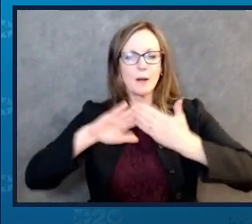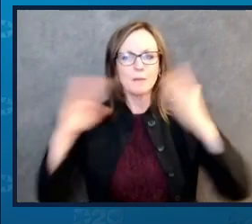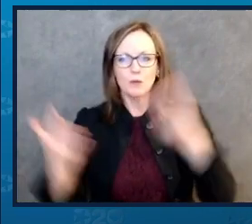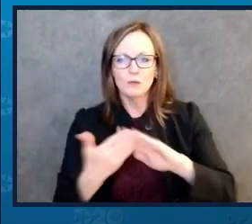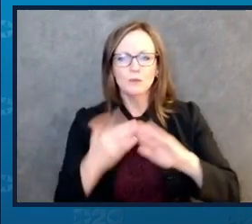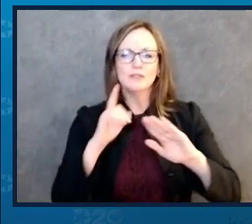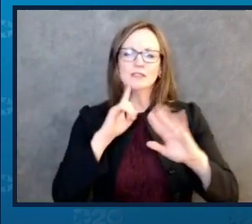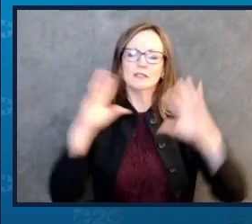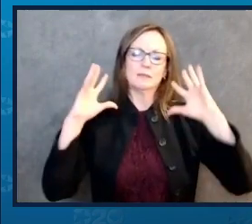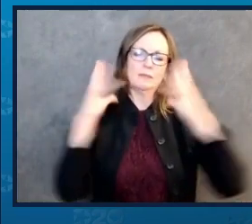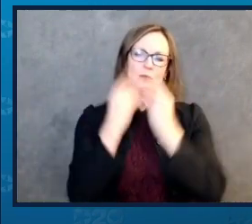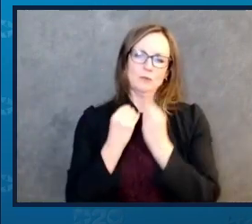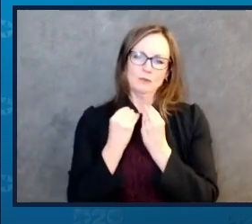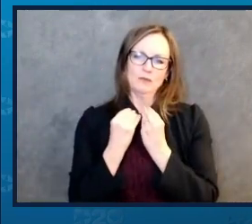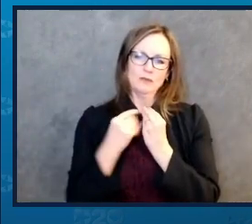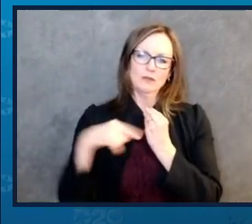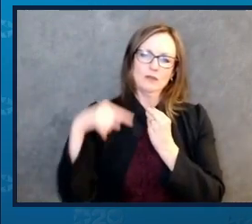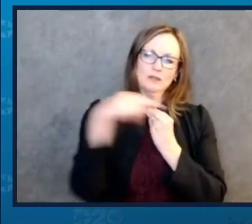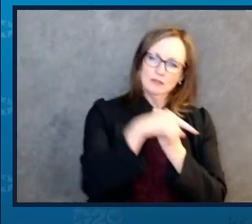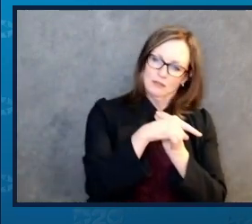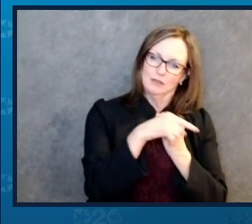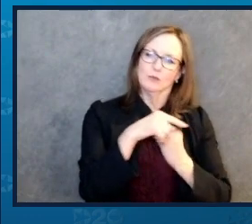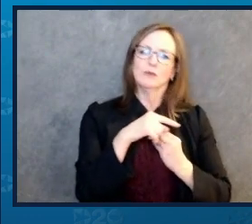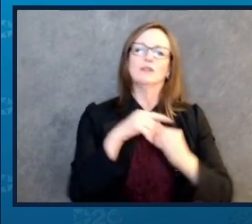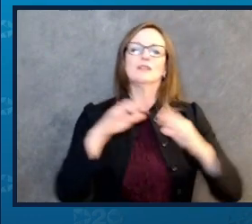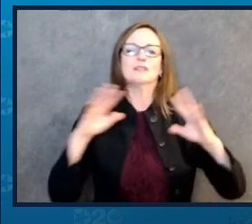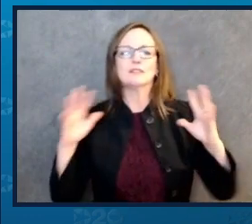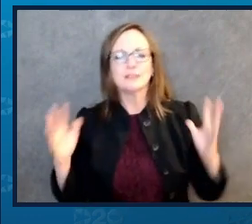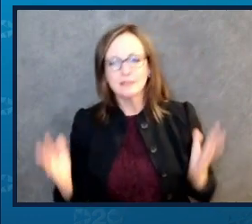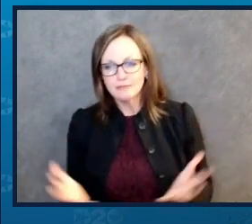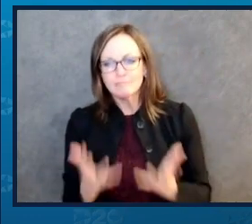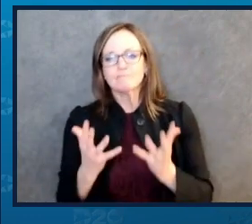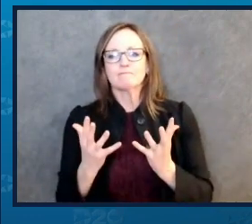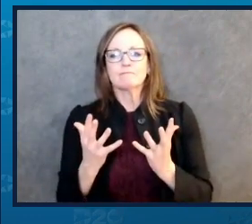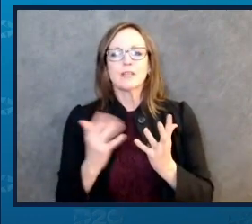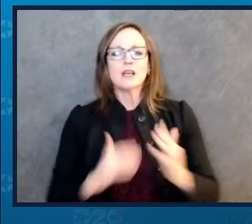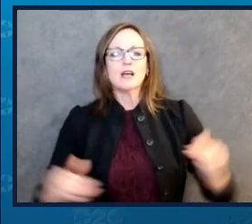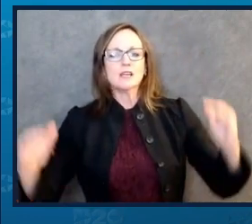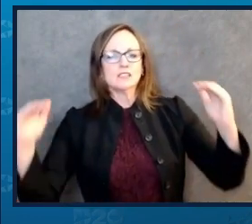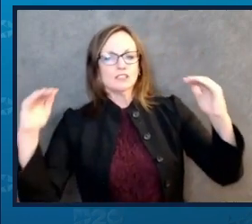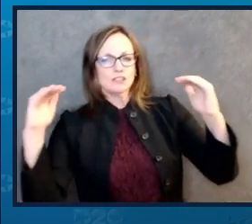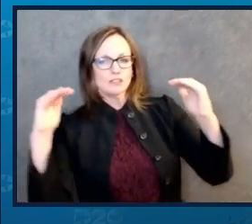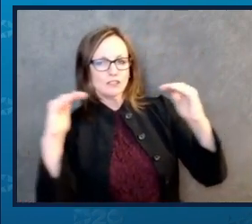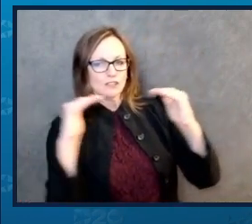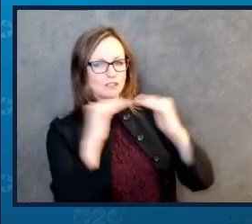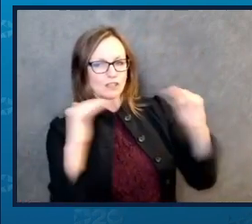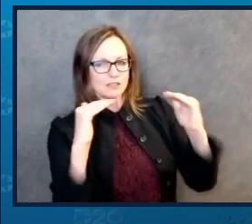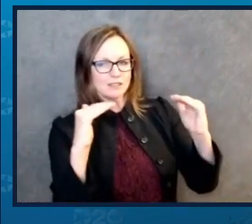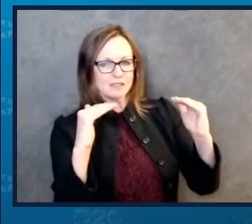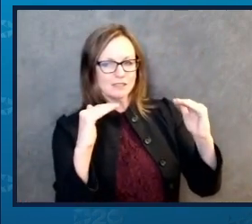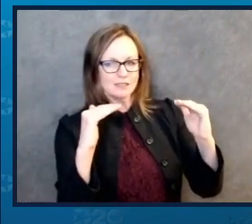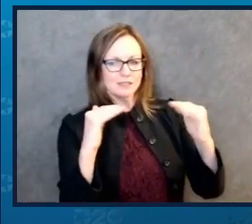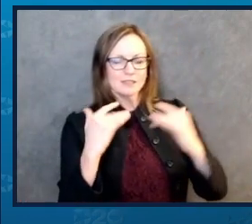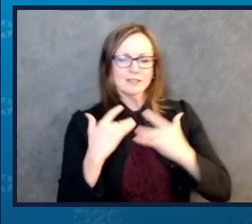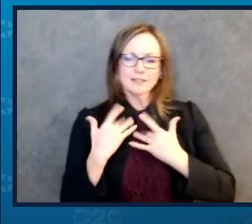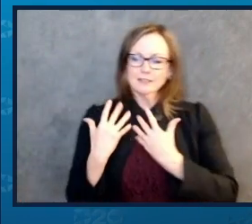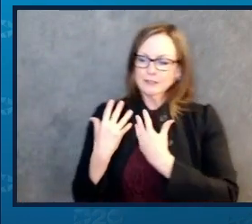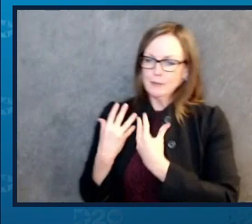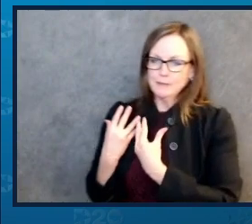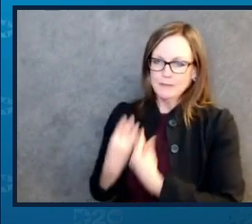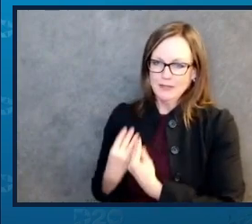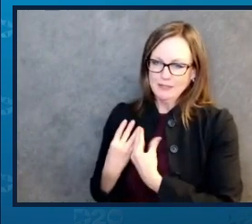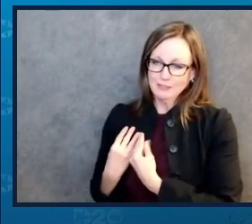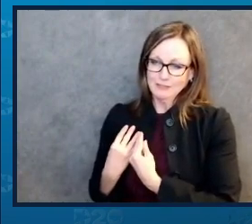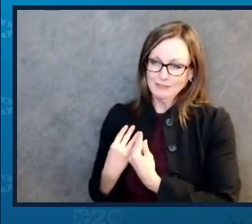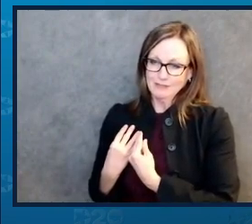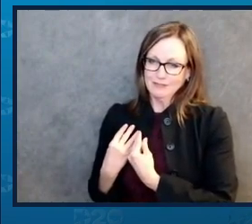IS STRONG AND DECENT, JUST JUST